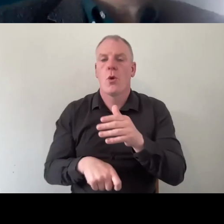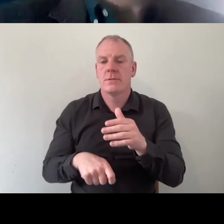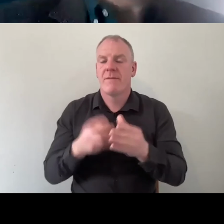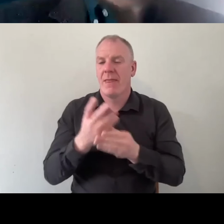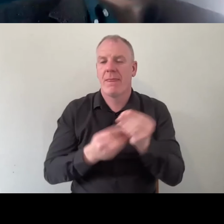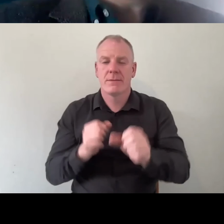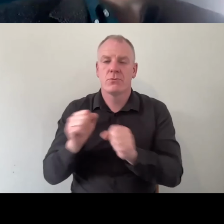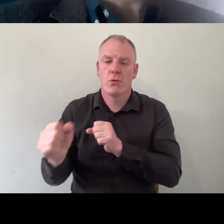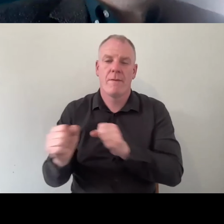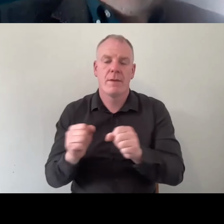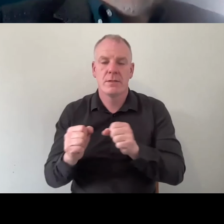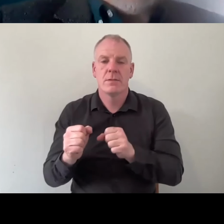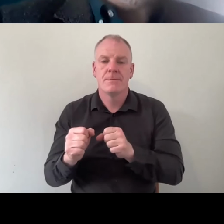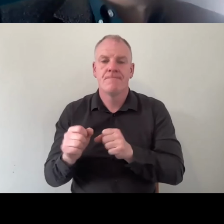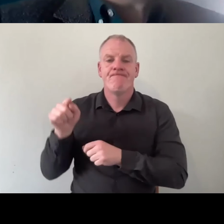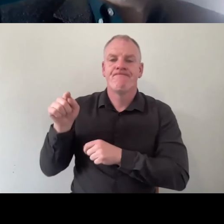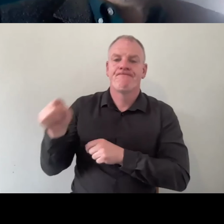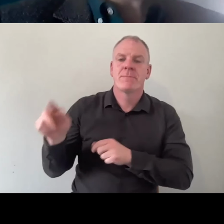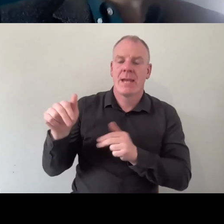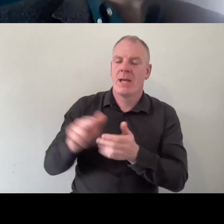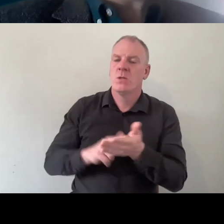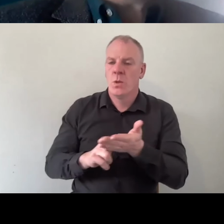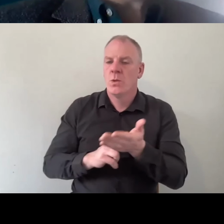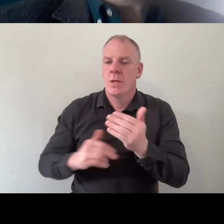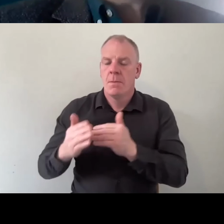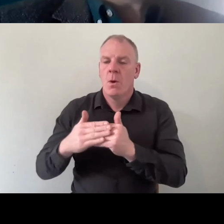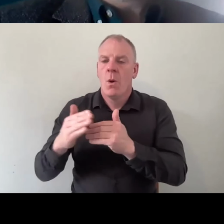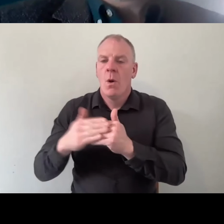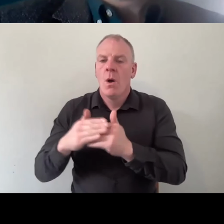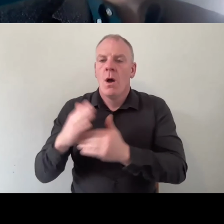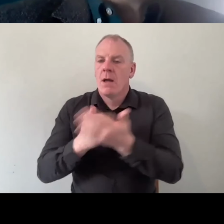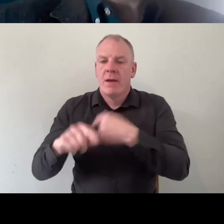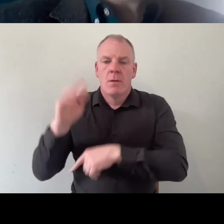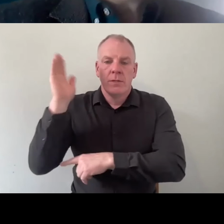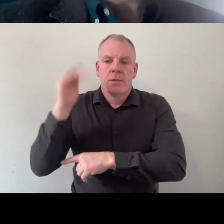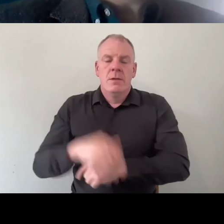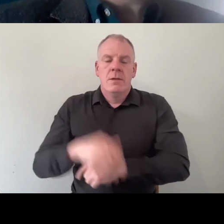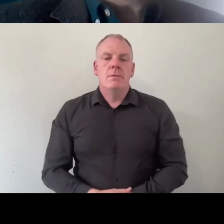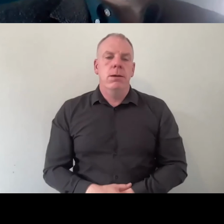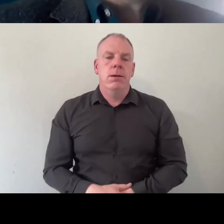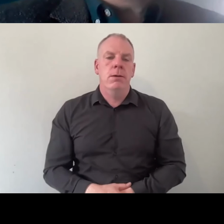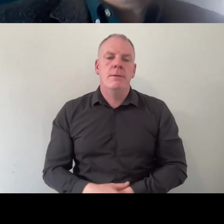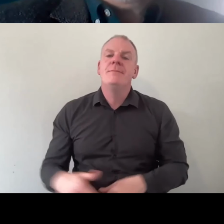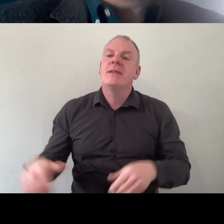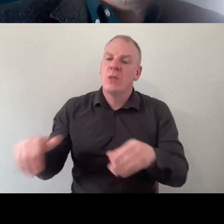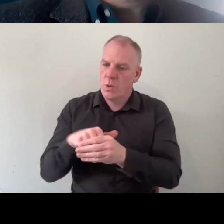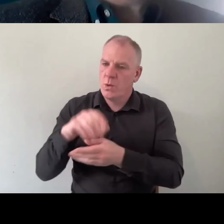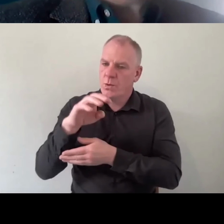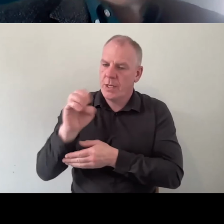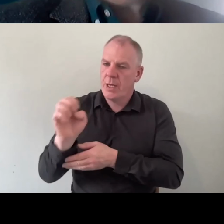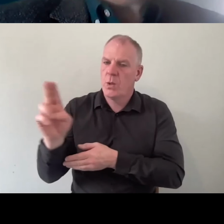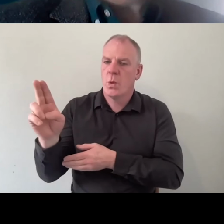That would be one I'd highlight as part of this presentation that is underutilised by public bodies.